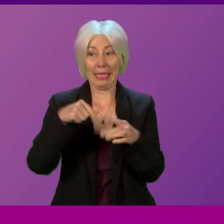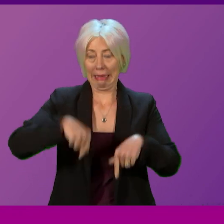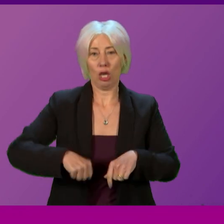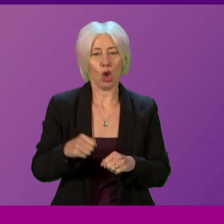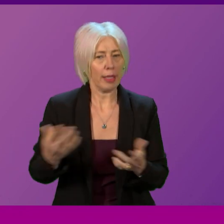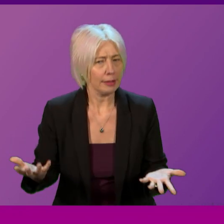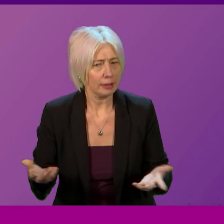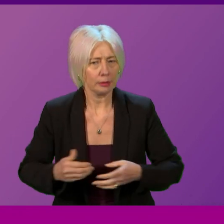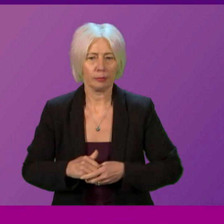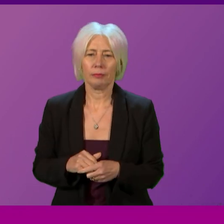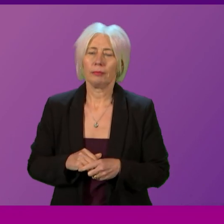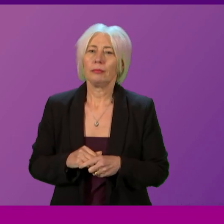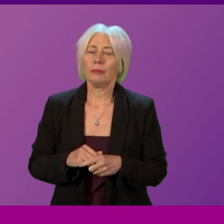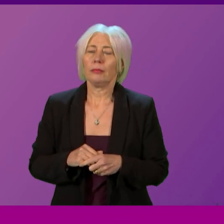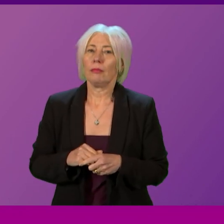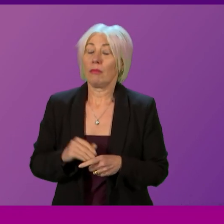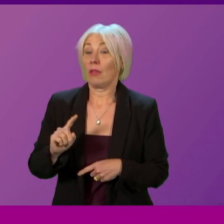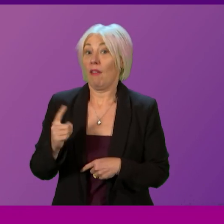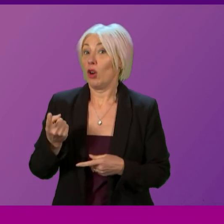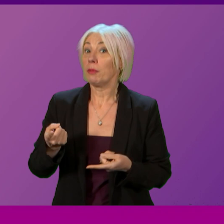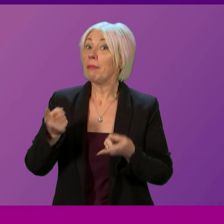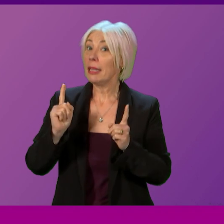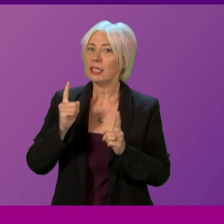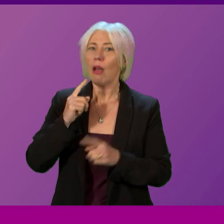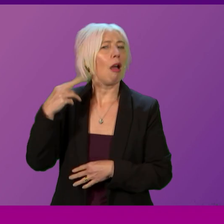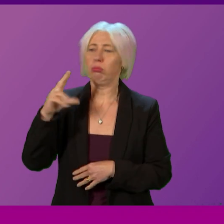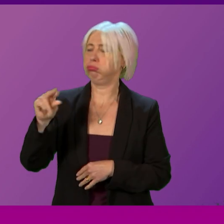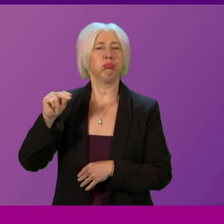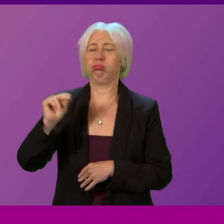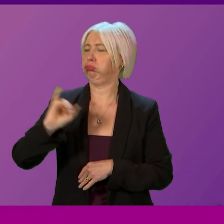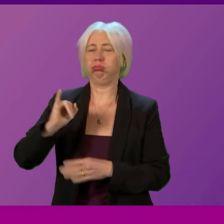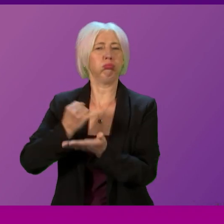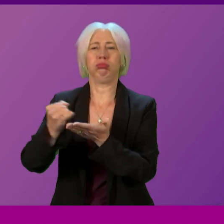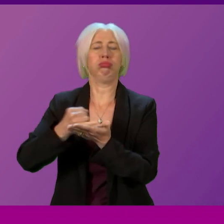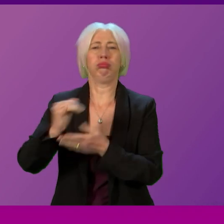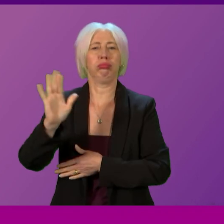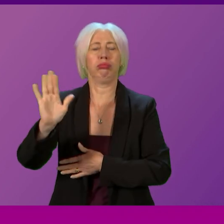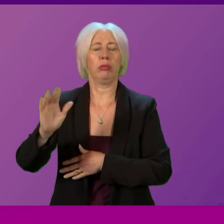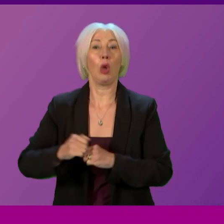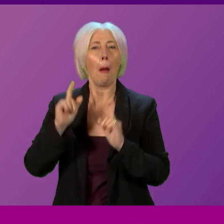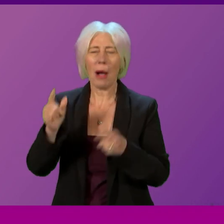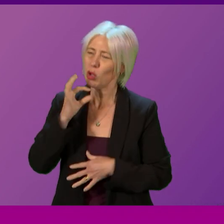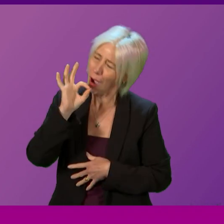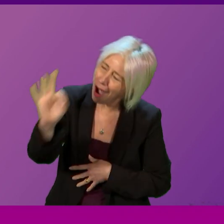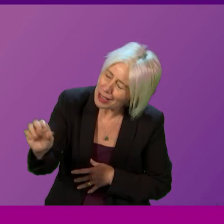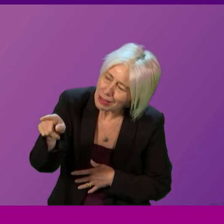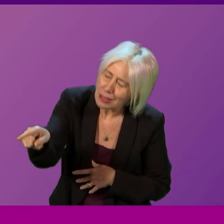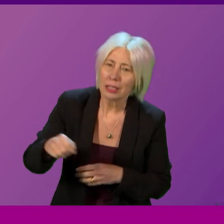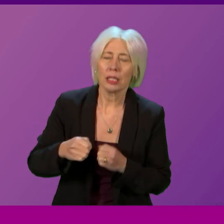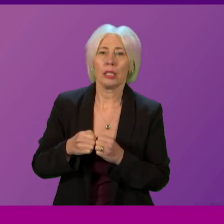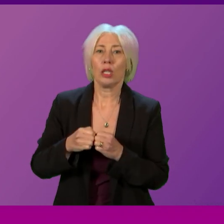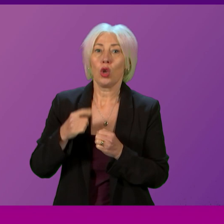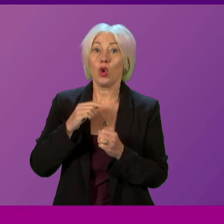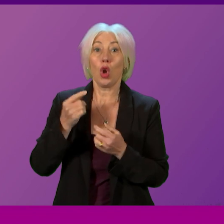Now, the First Minister denies it, but is she denying that those conversations took